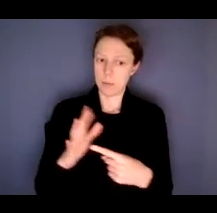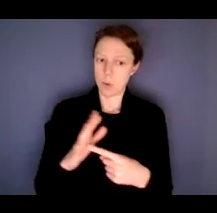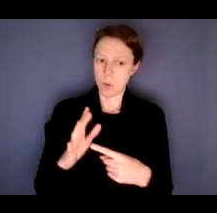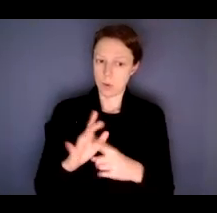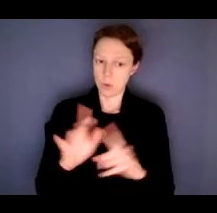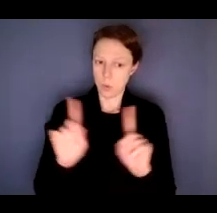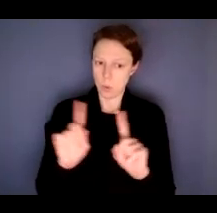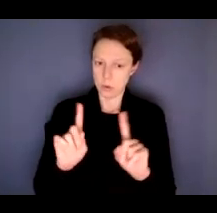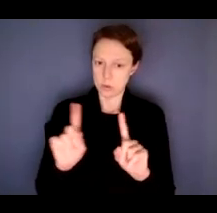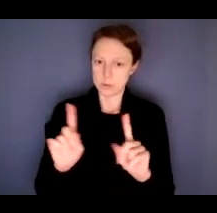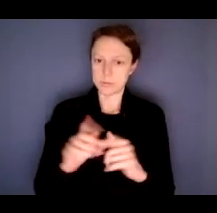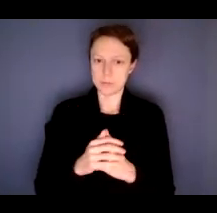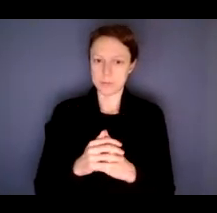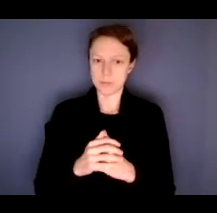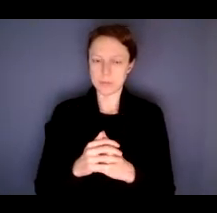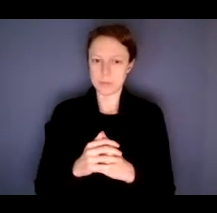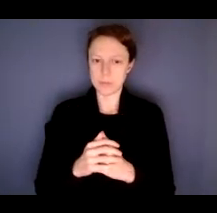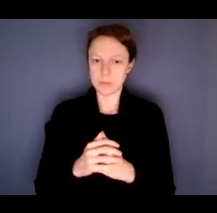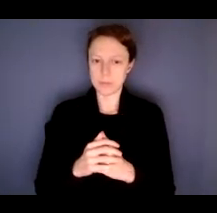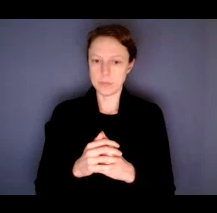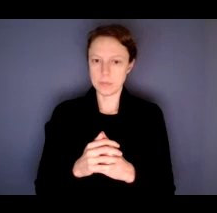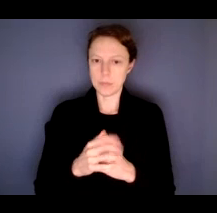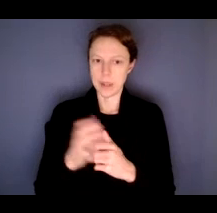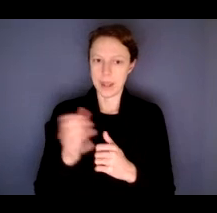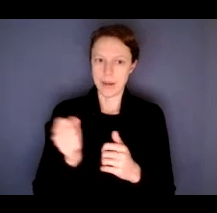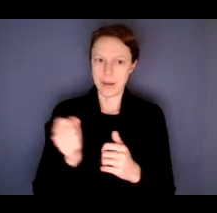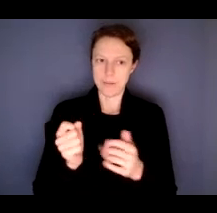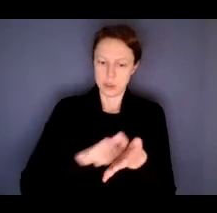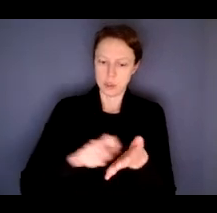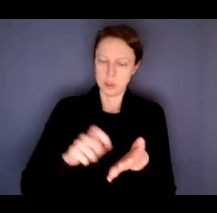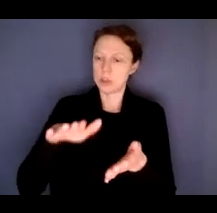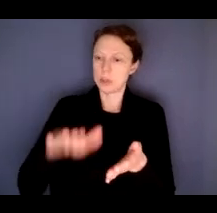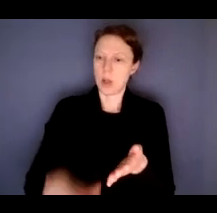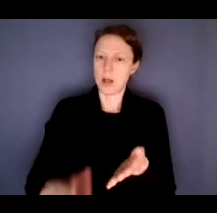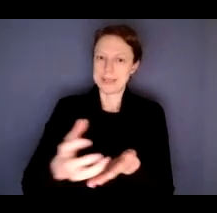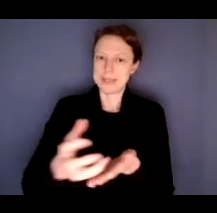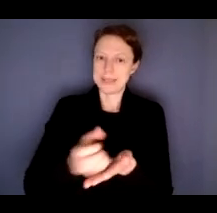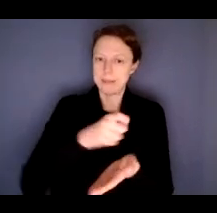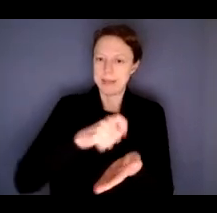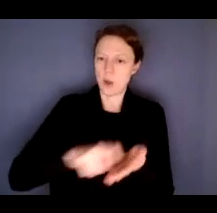be aware of is the Child Safety Officer because they are the person that has the most contact